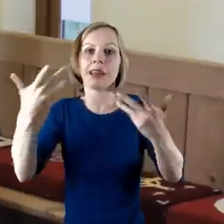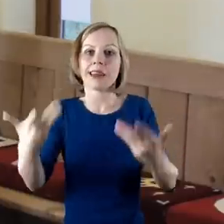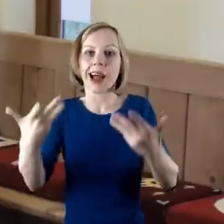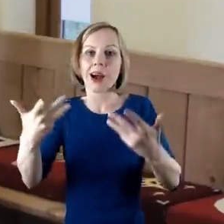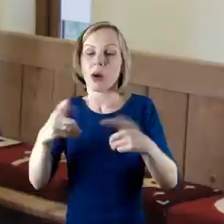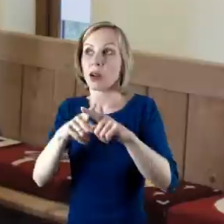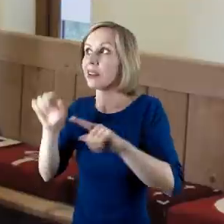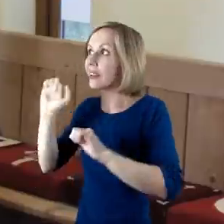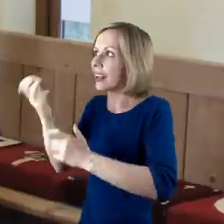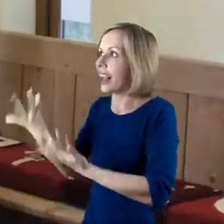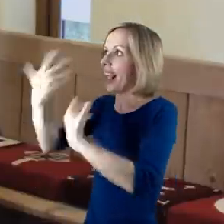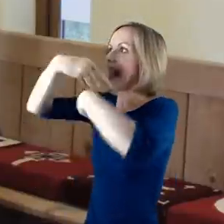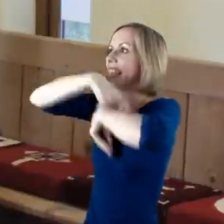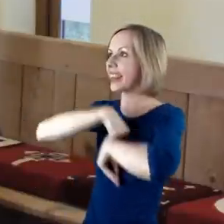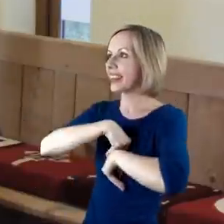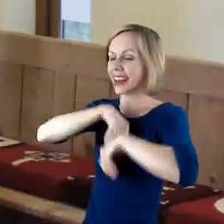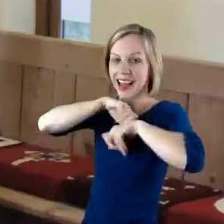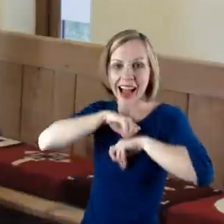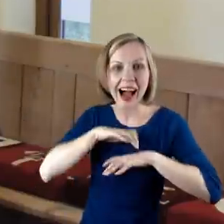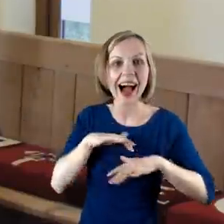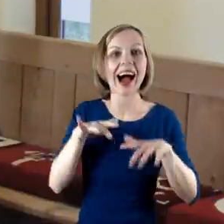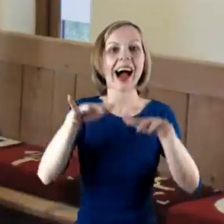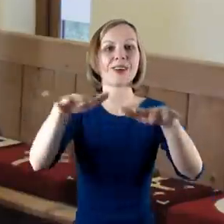and making space for God to flow out.